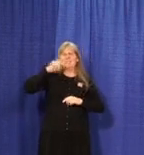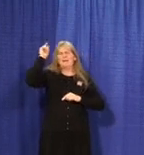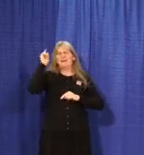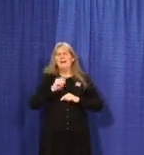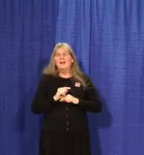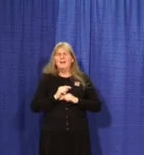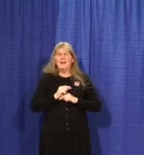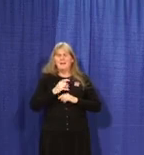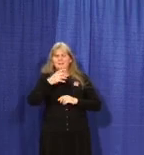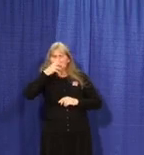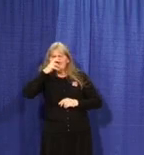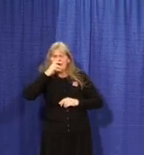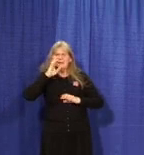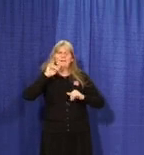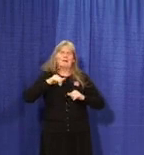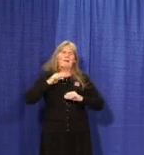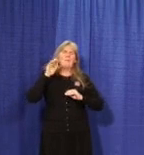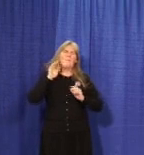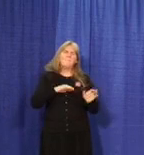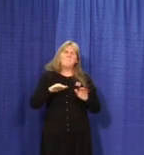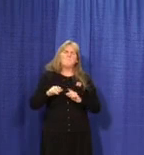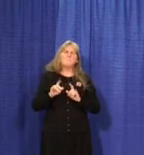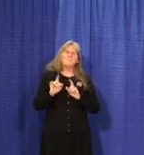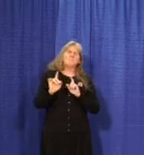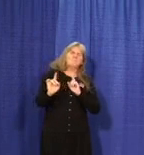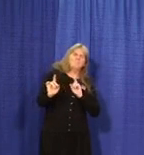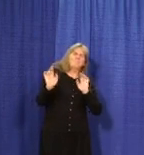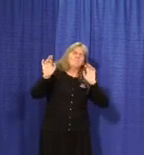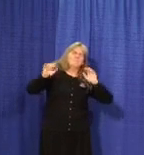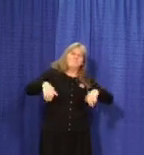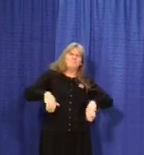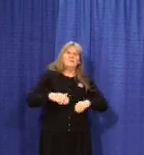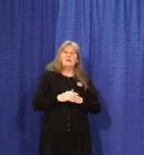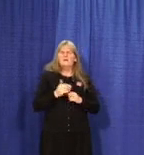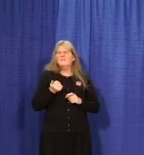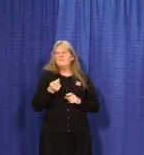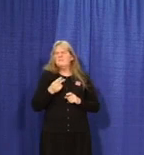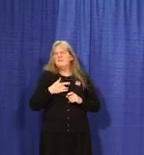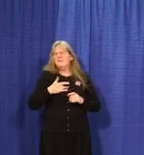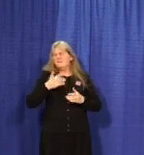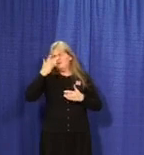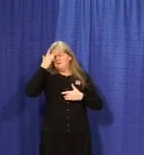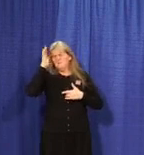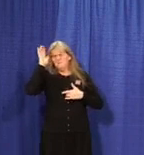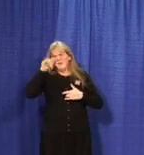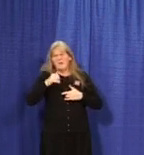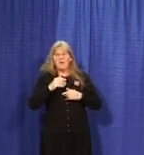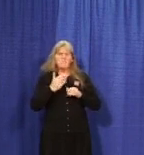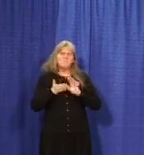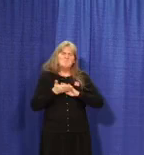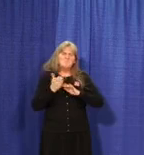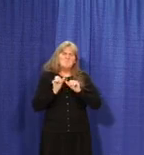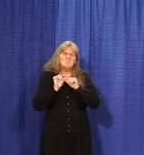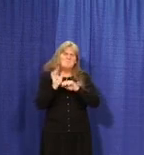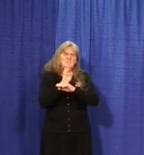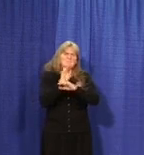your distance from others. Not let a few minor symptoms prevent us from keeping the business going, or getting the